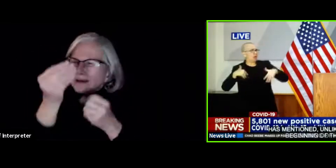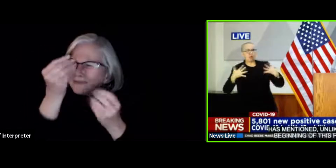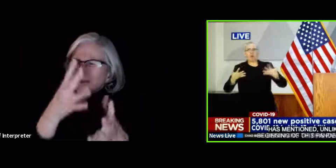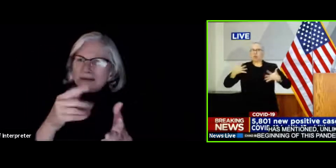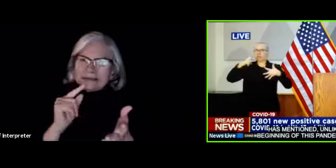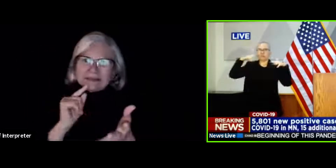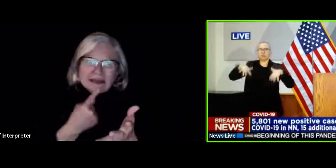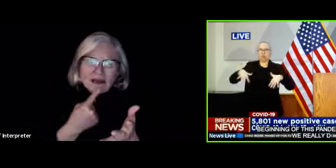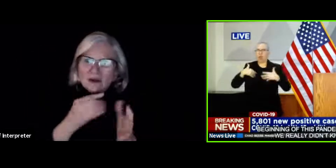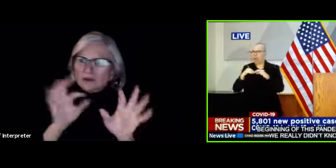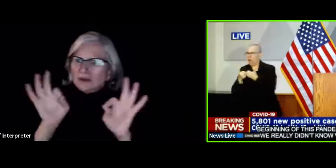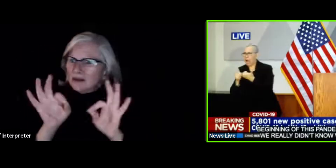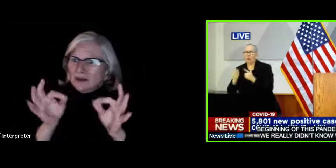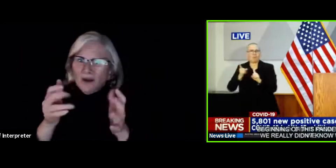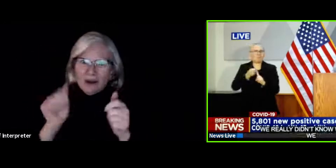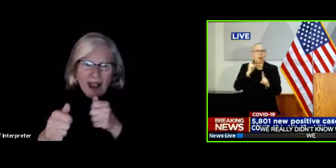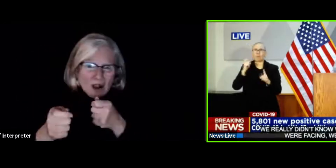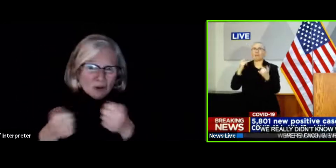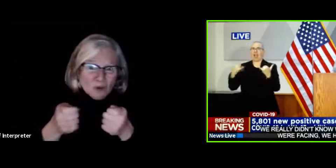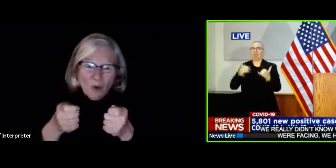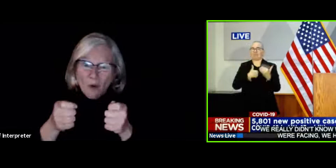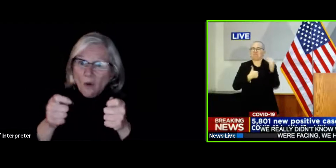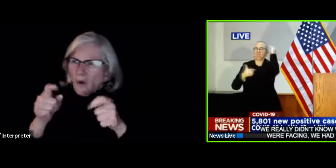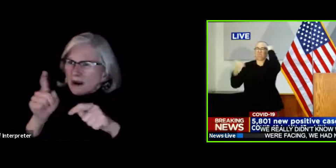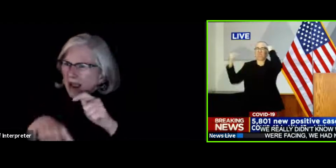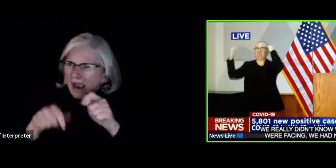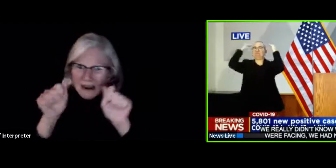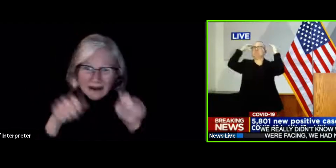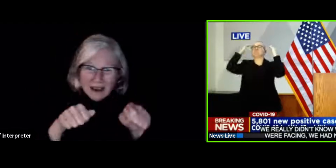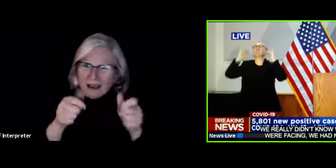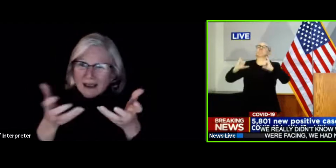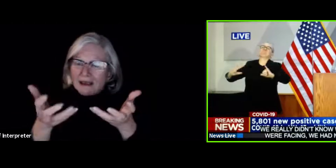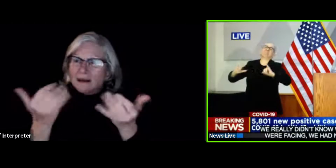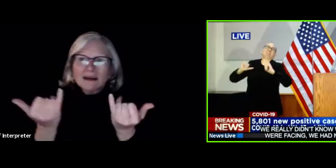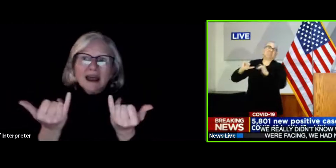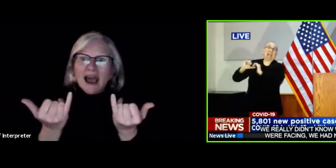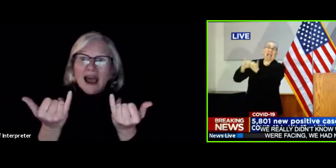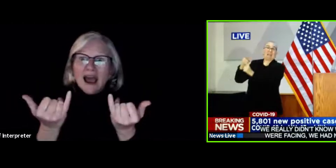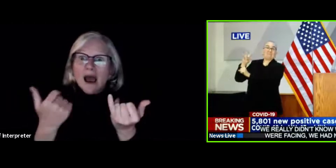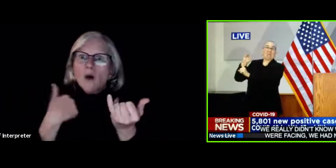VIRUS, WE NOW KNOW THAT THERE IS LIGHT AT THE ENDS OF THIS TUNNEL, ESPECIALLY WITH THE VACCINES COMING AND COMING SOON.